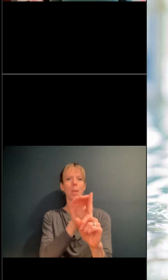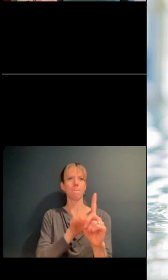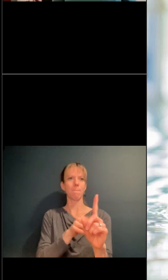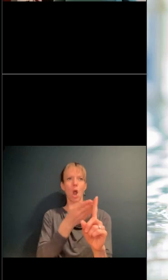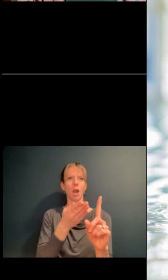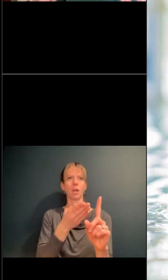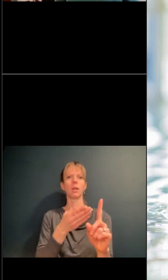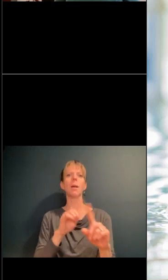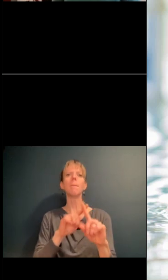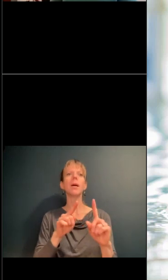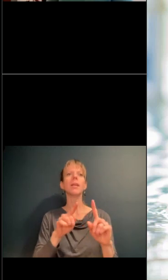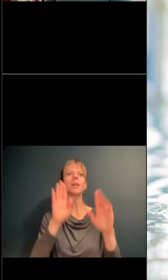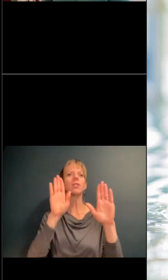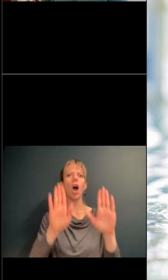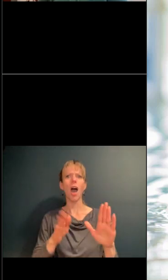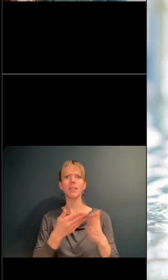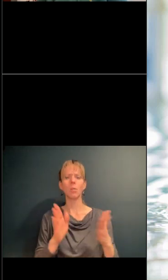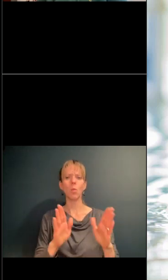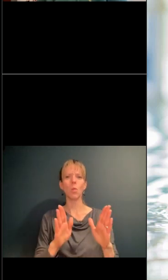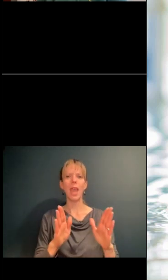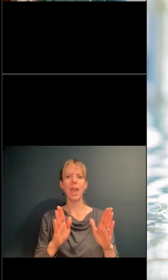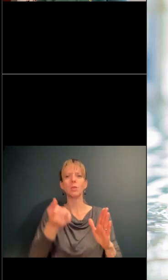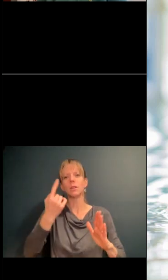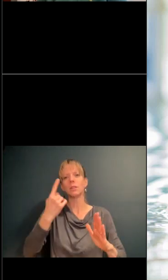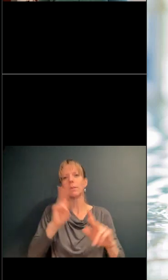way to come to know young people with developmental disabilities.